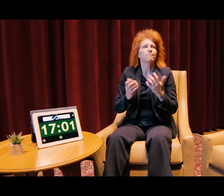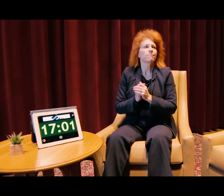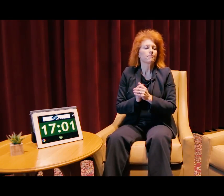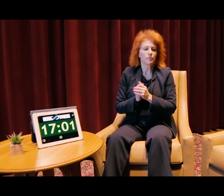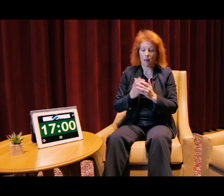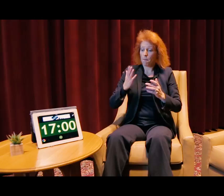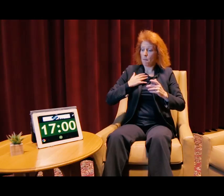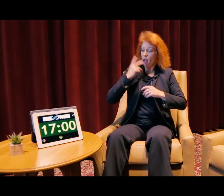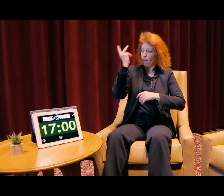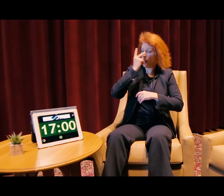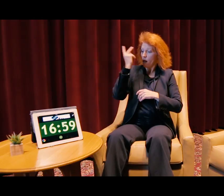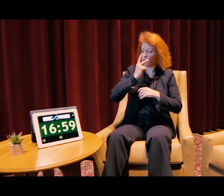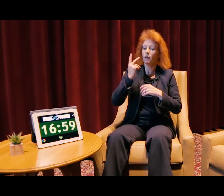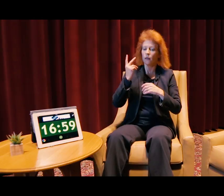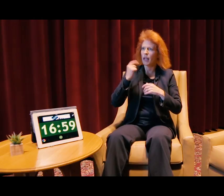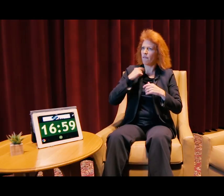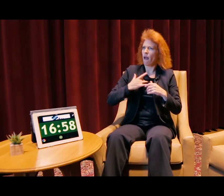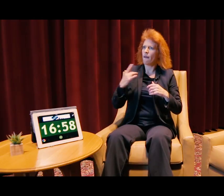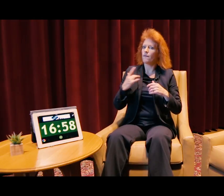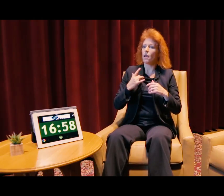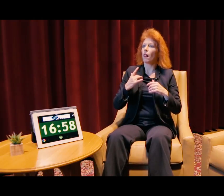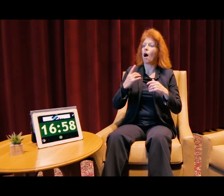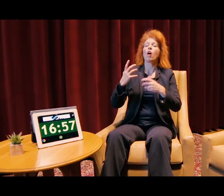My philosophy is if I ever feel so confident that there's